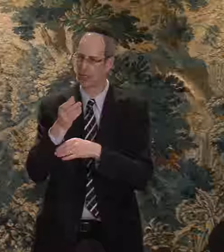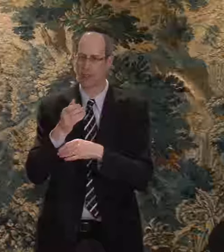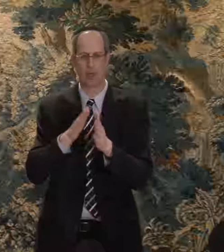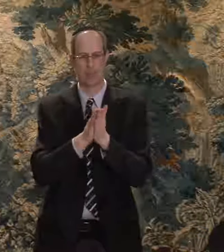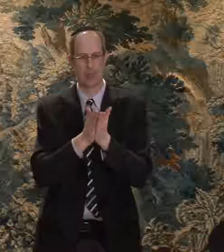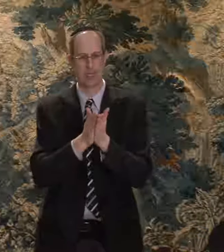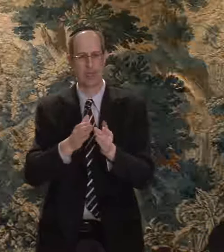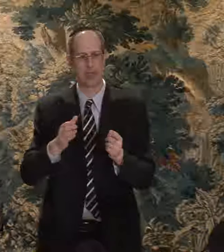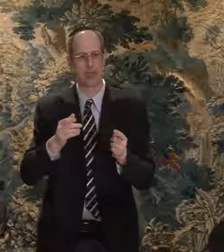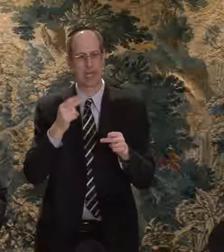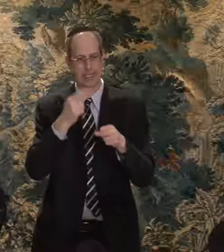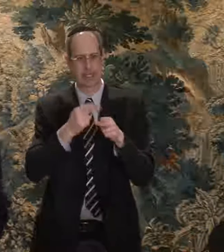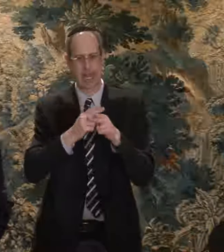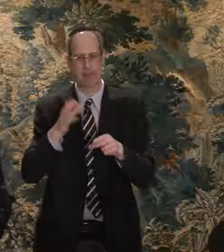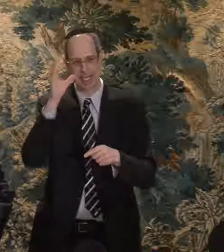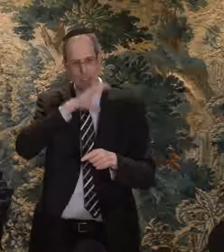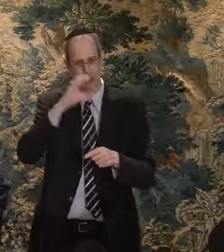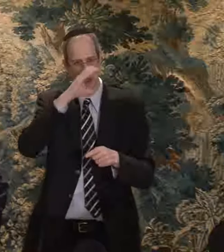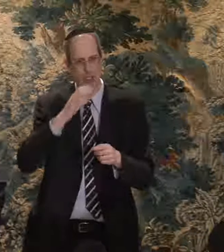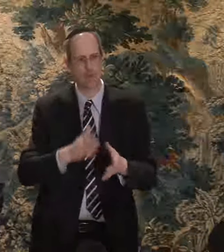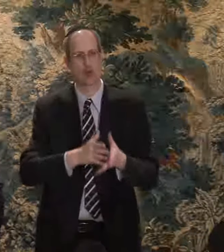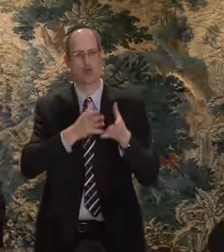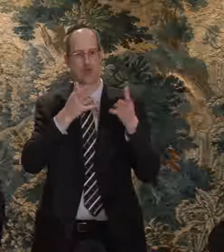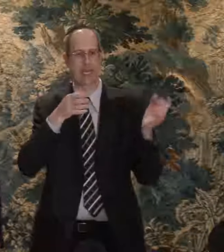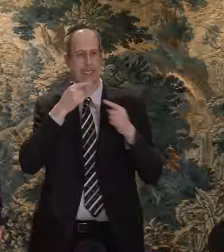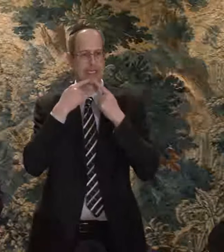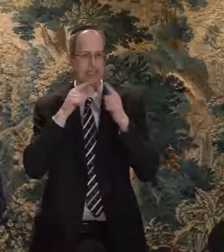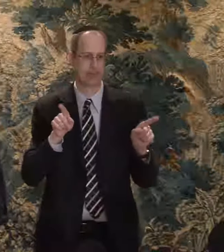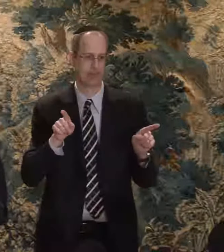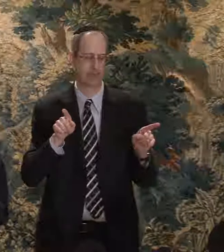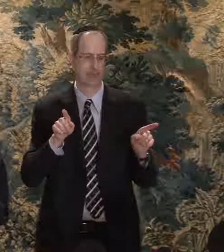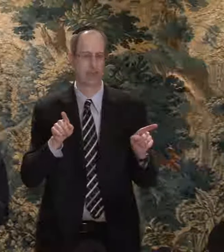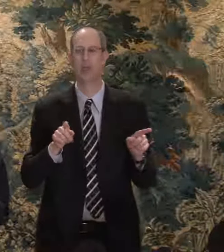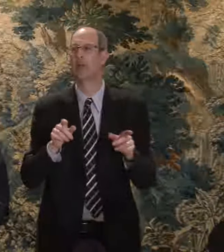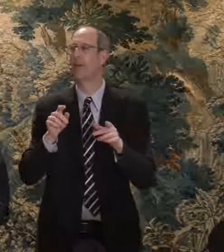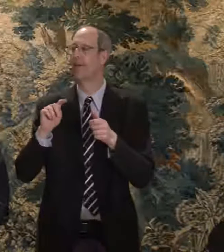greatness and he tells this story he tells the story the first time that he